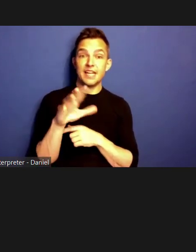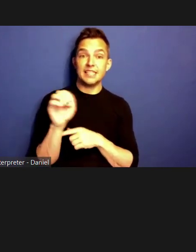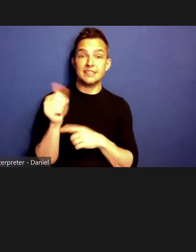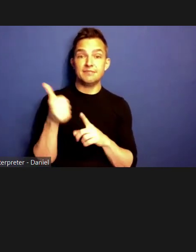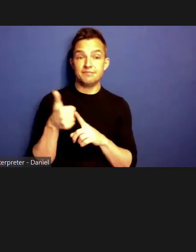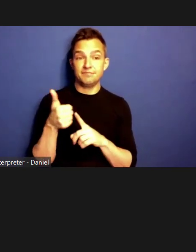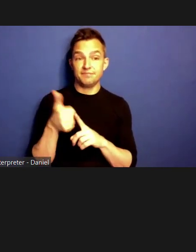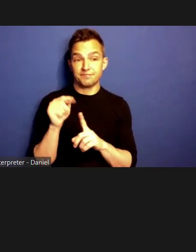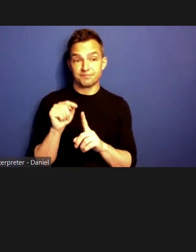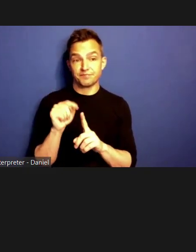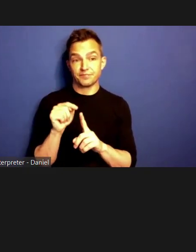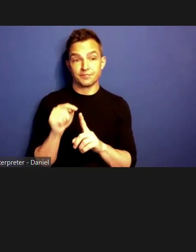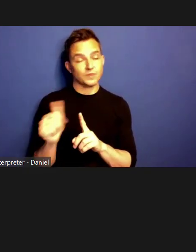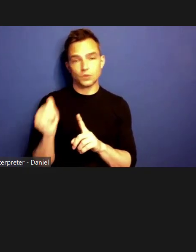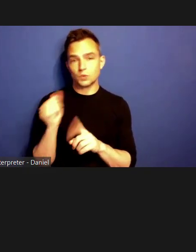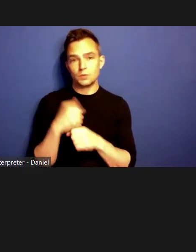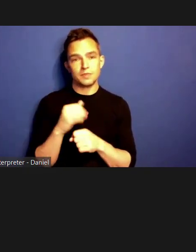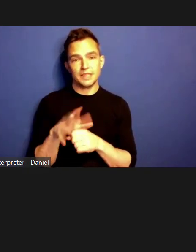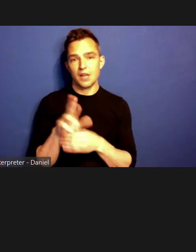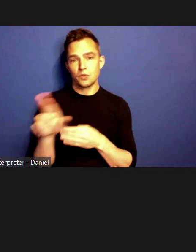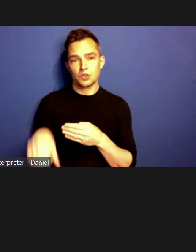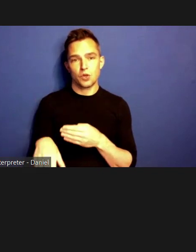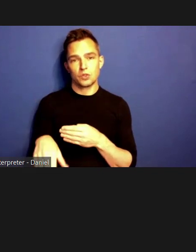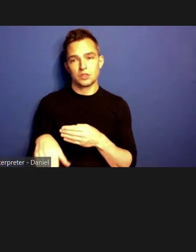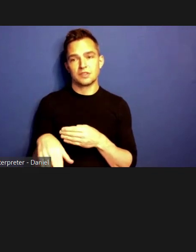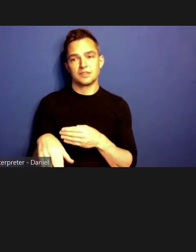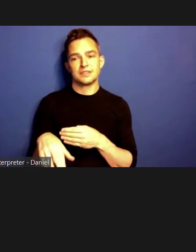result as the case with screening.